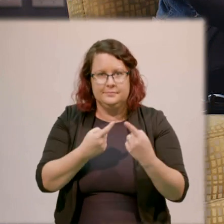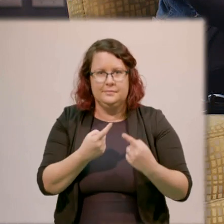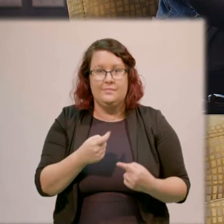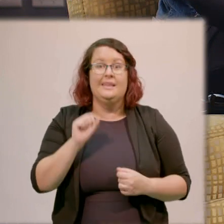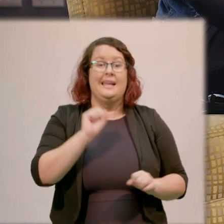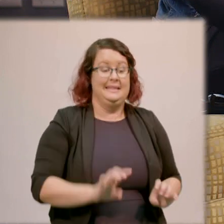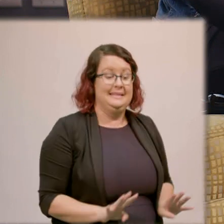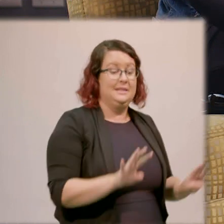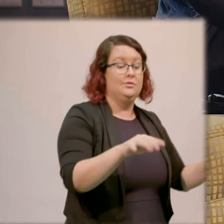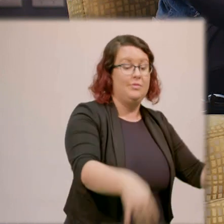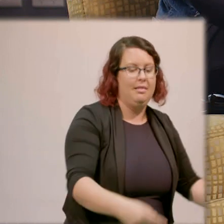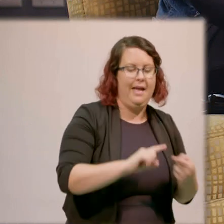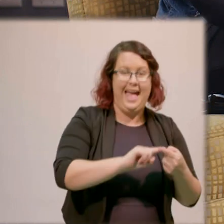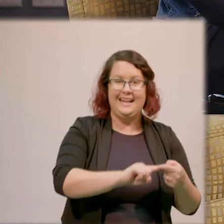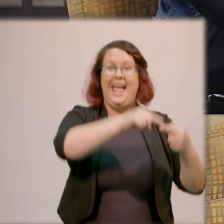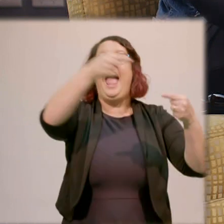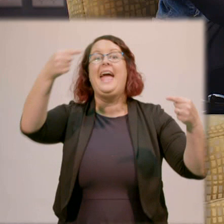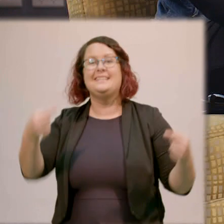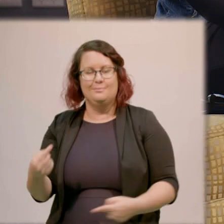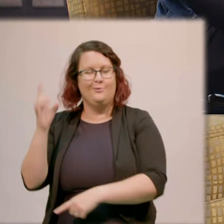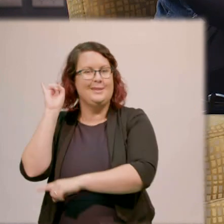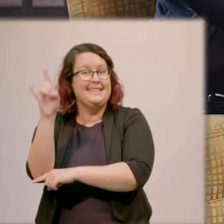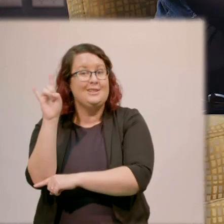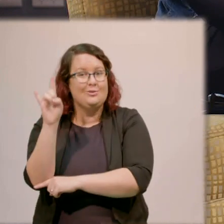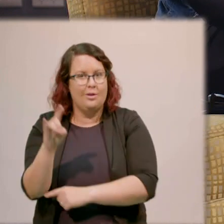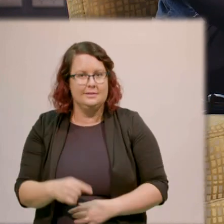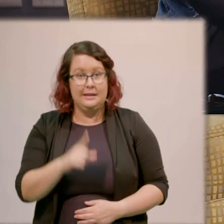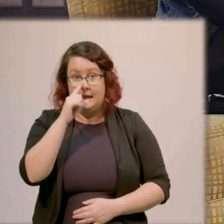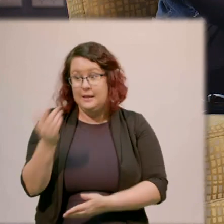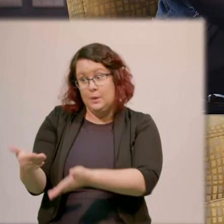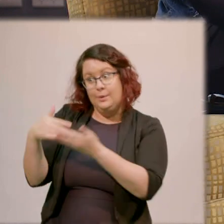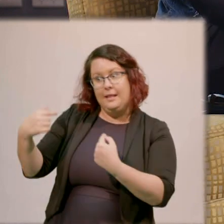and antonyms of those words that describe Cinders Rox. Cinders, you can help me.